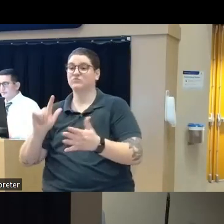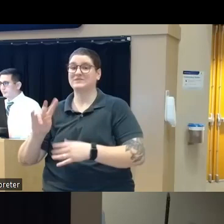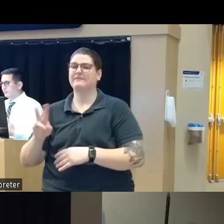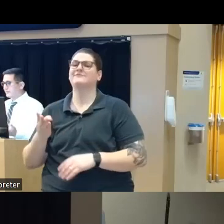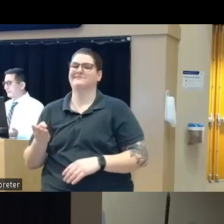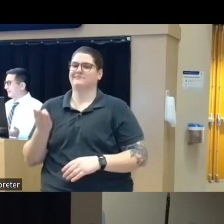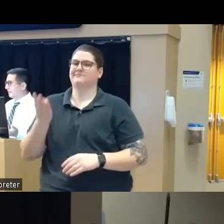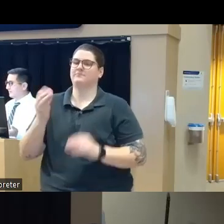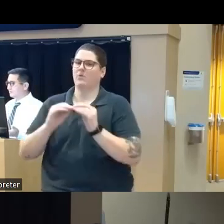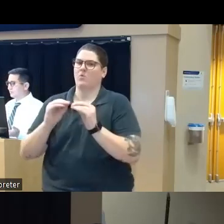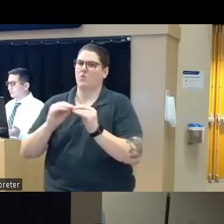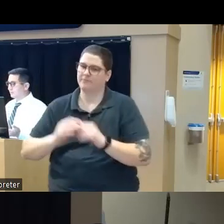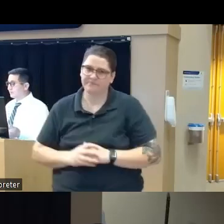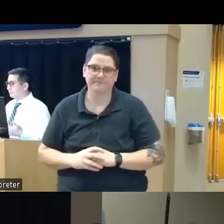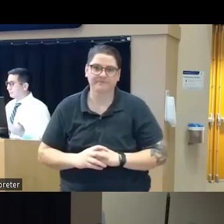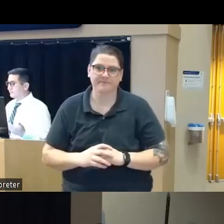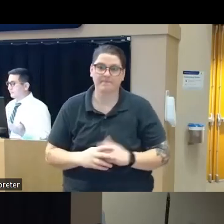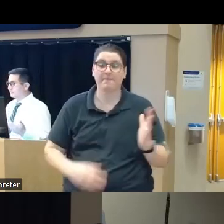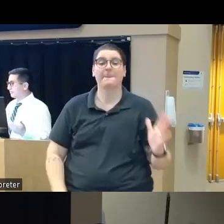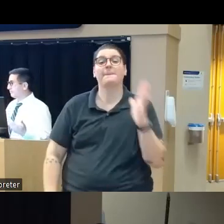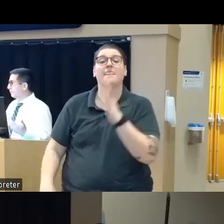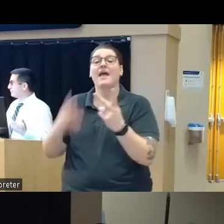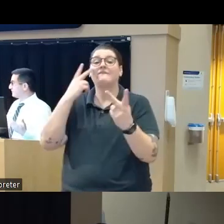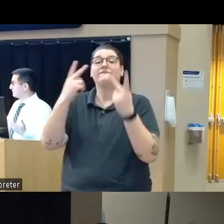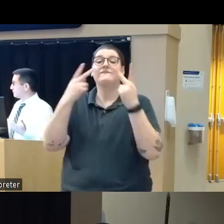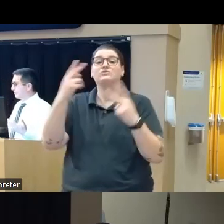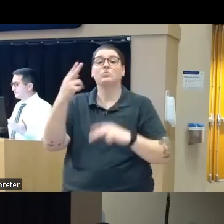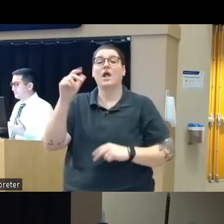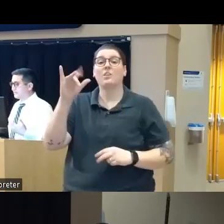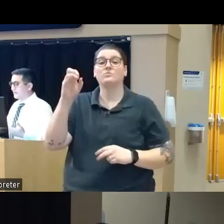and so as I mentioned earlier visual hallucinations are mostly described as